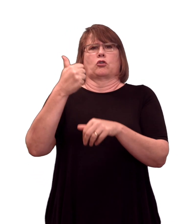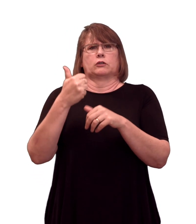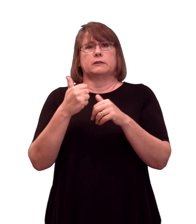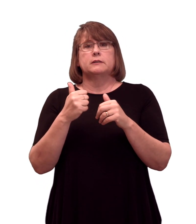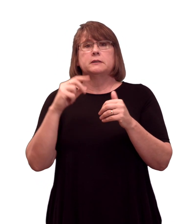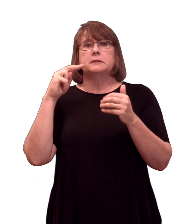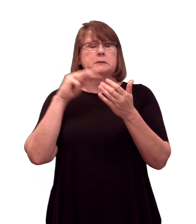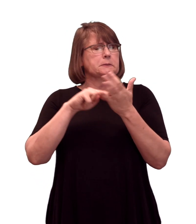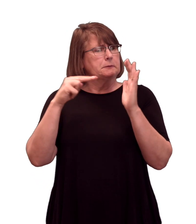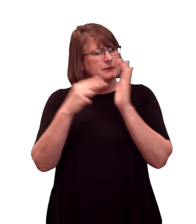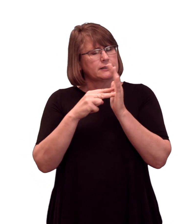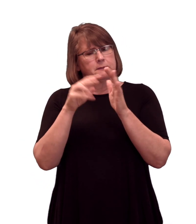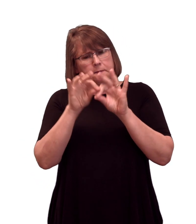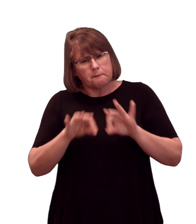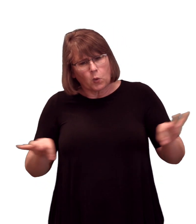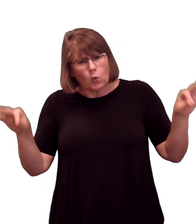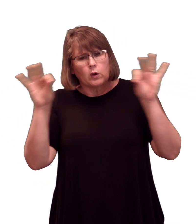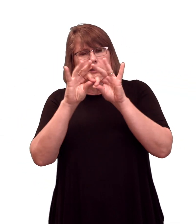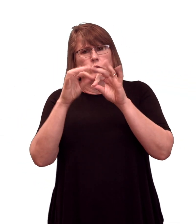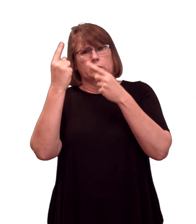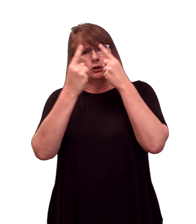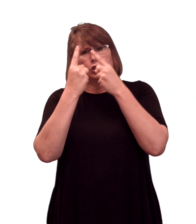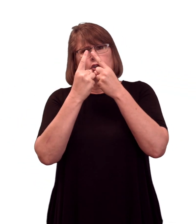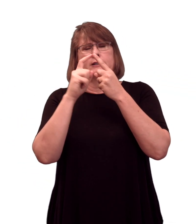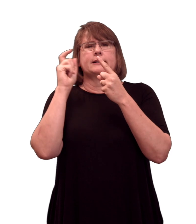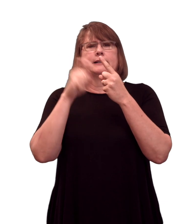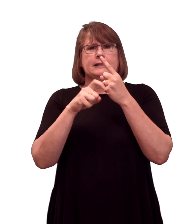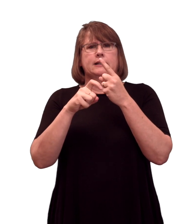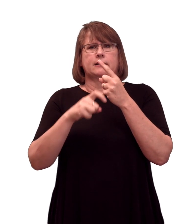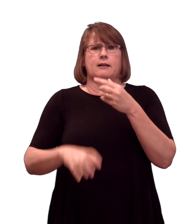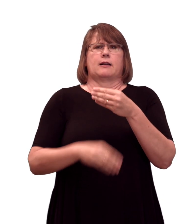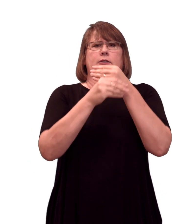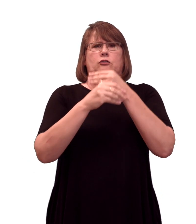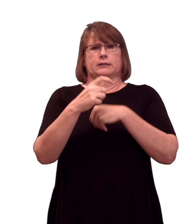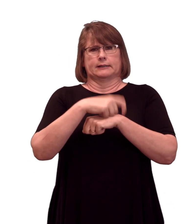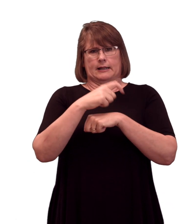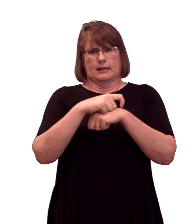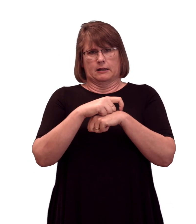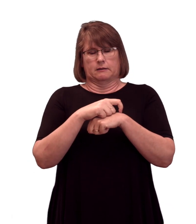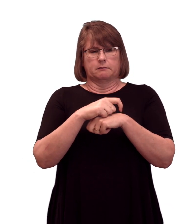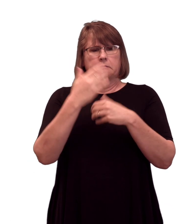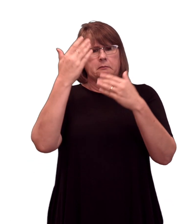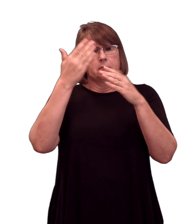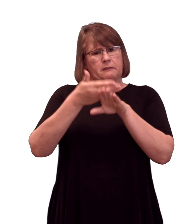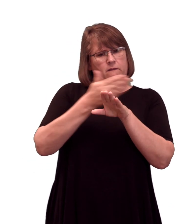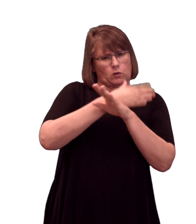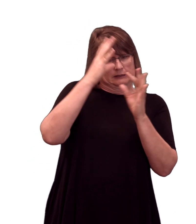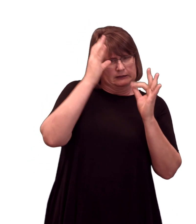to consider allowing more time for language to develop before